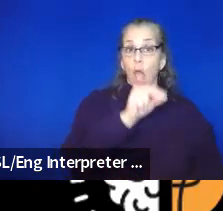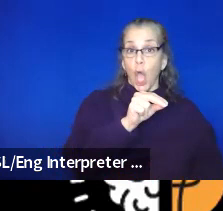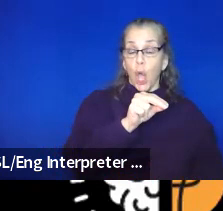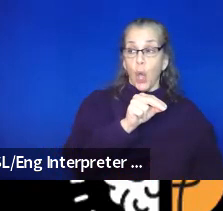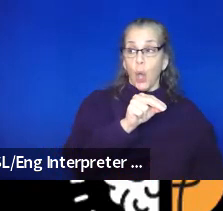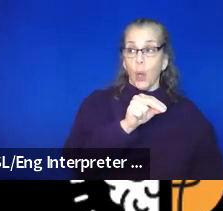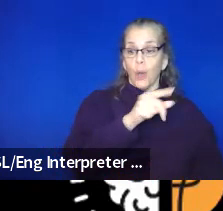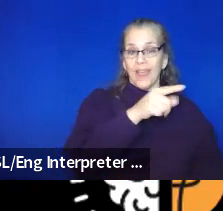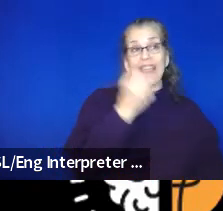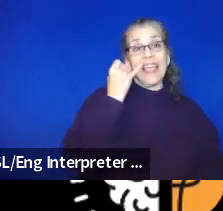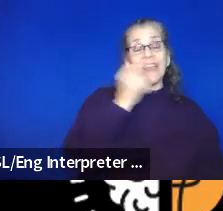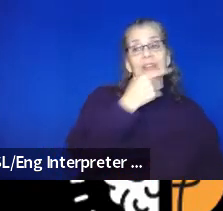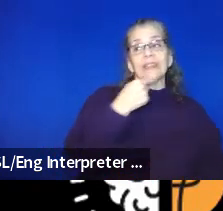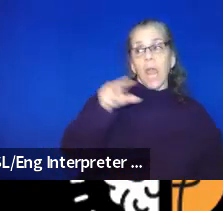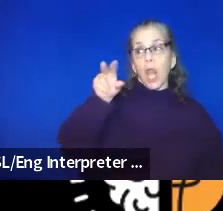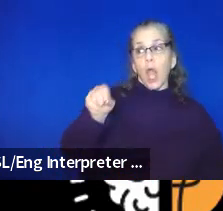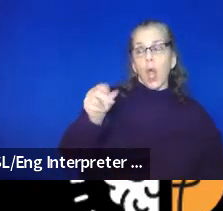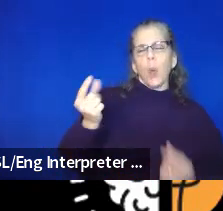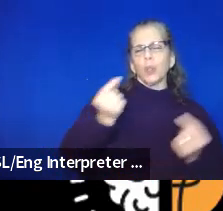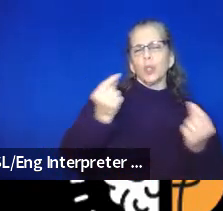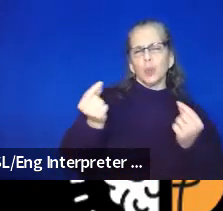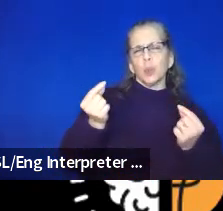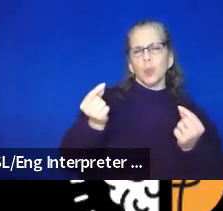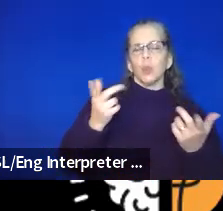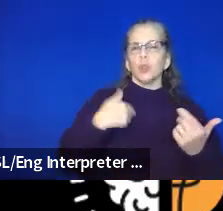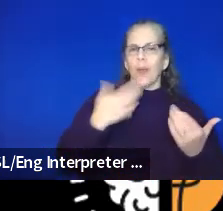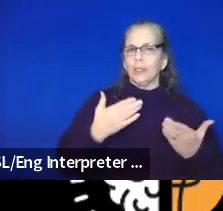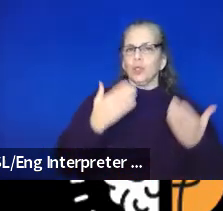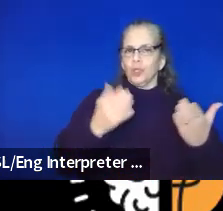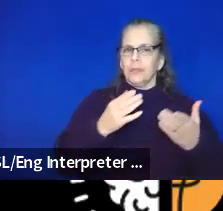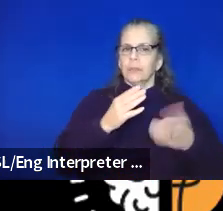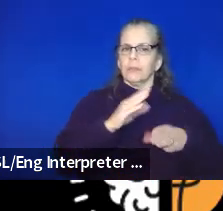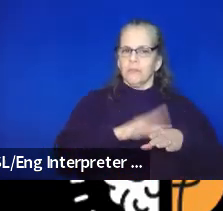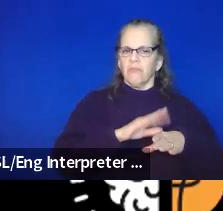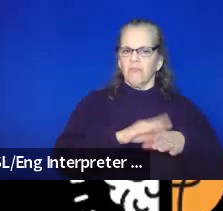So, frame your accommodation, request for accommodations that way.